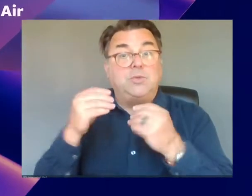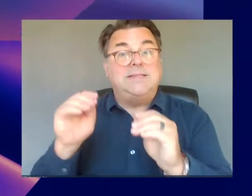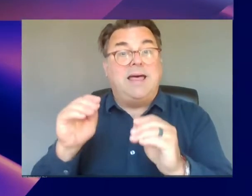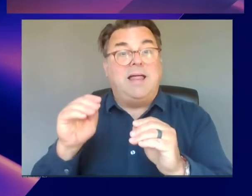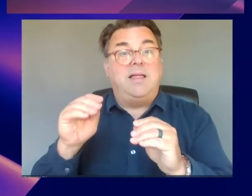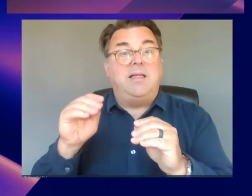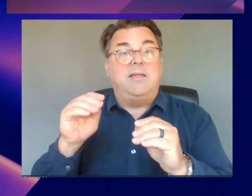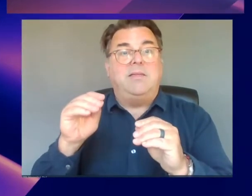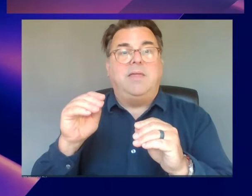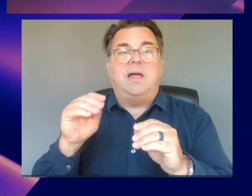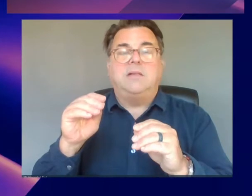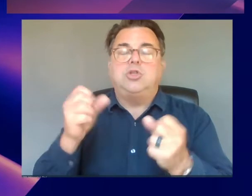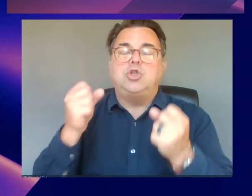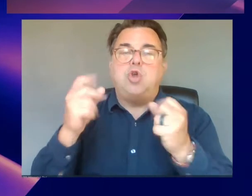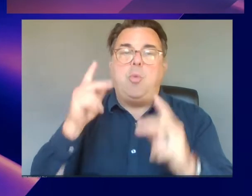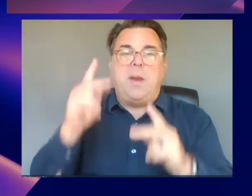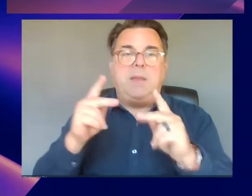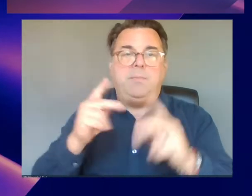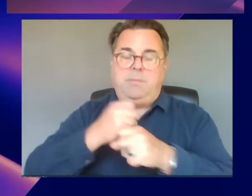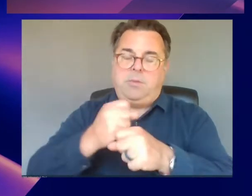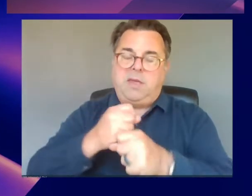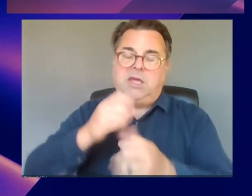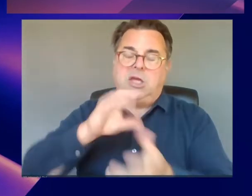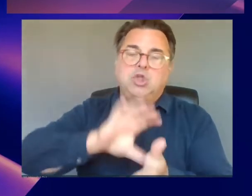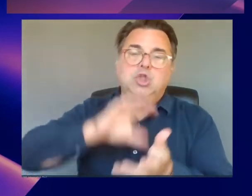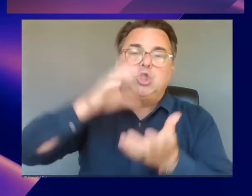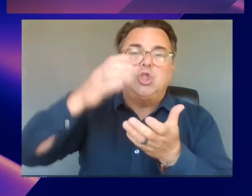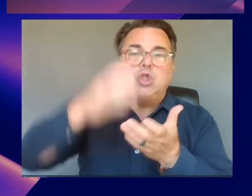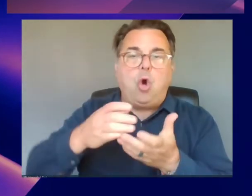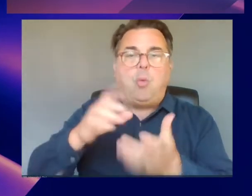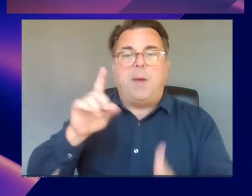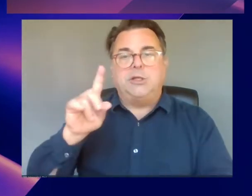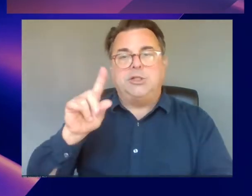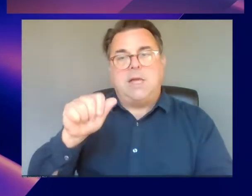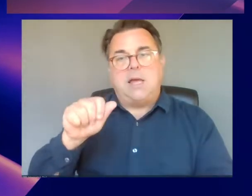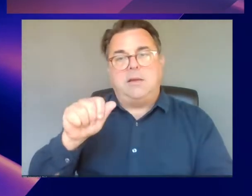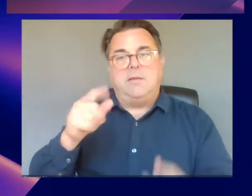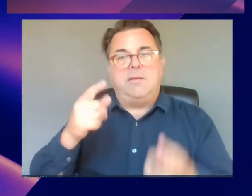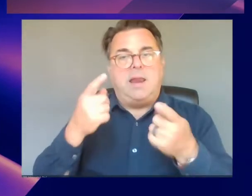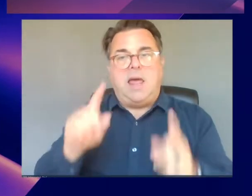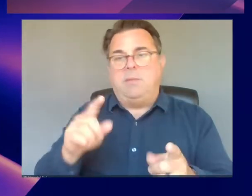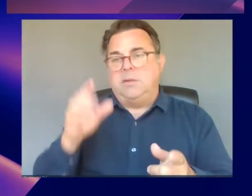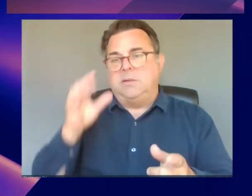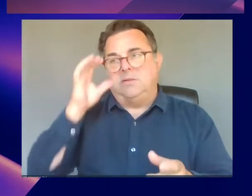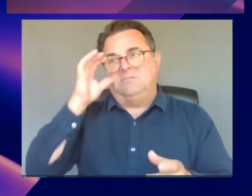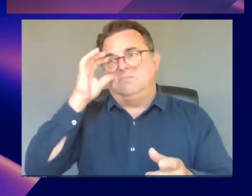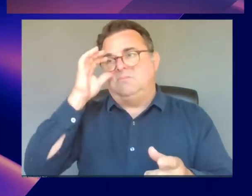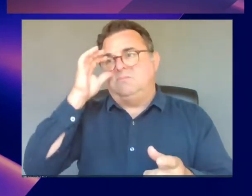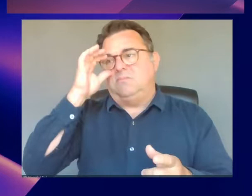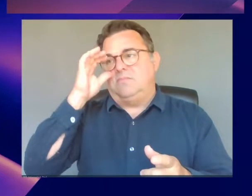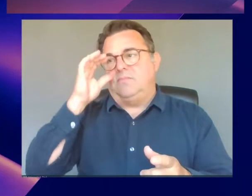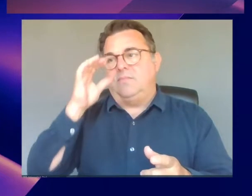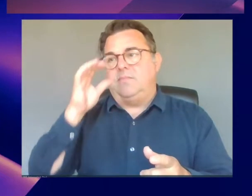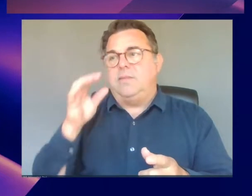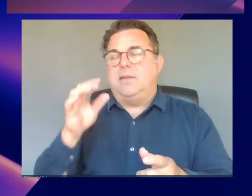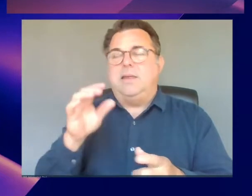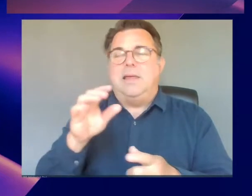of people generating massive amounts of data- Yeah. - That's happening in, you know, micro to milliseconds. Right. - So you need